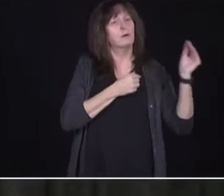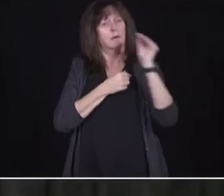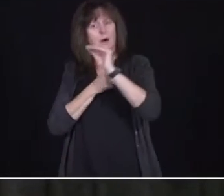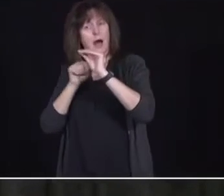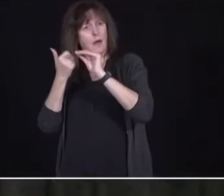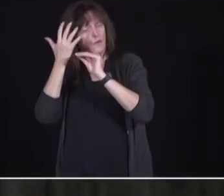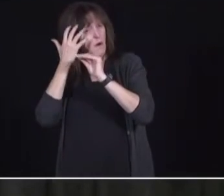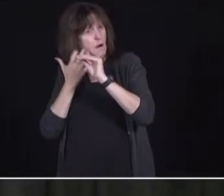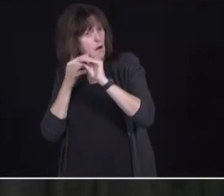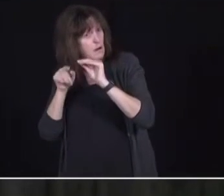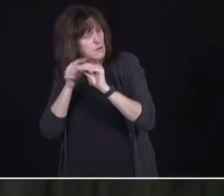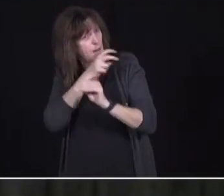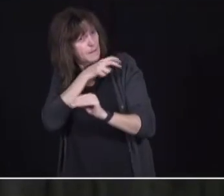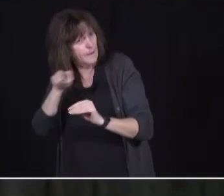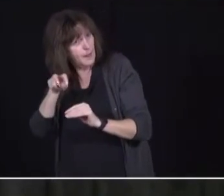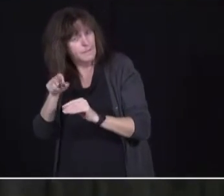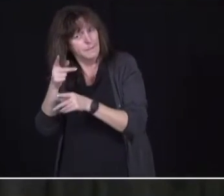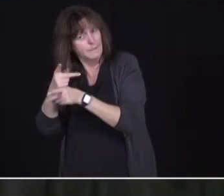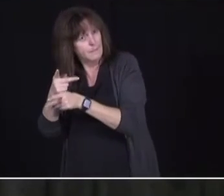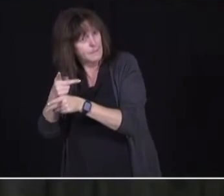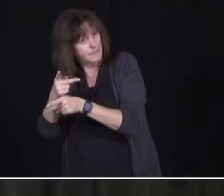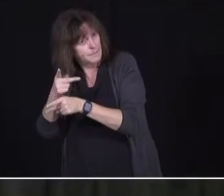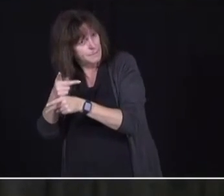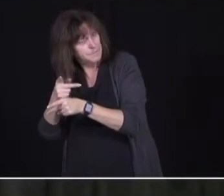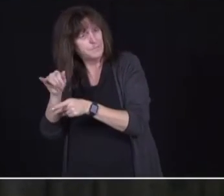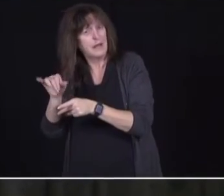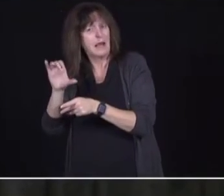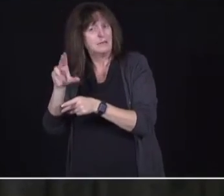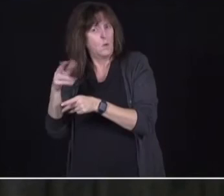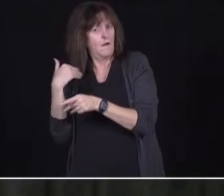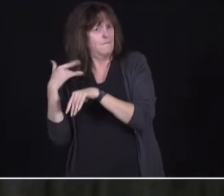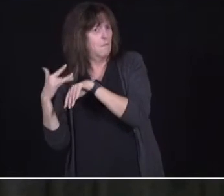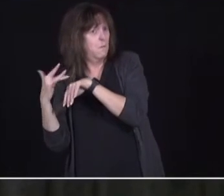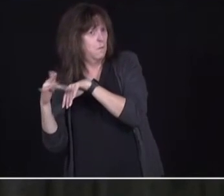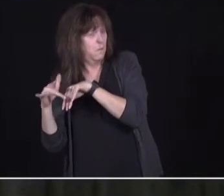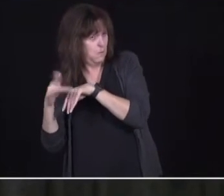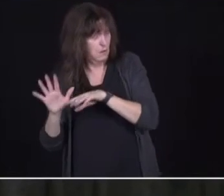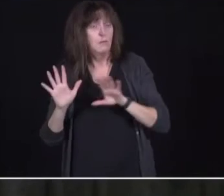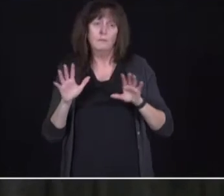perhaps into another hospital so they can receive the care that they need in ICU.